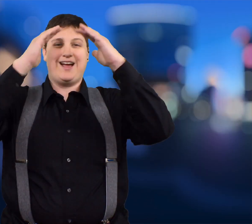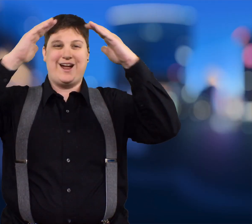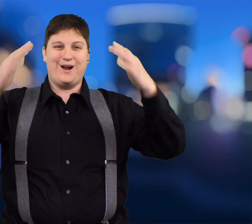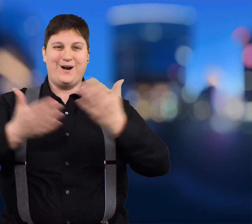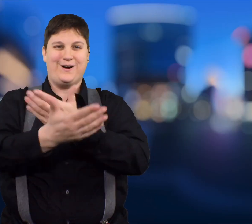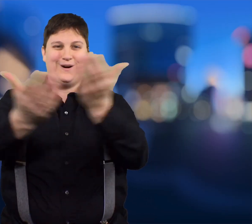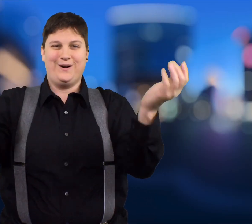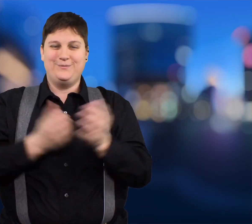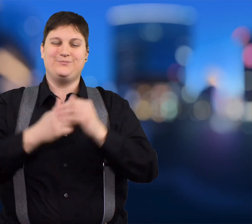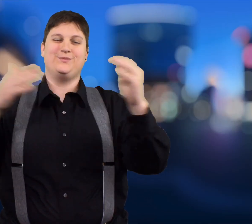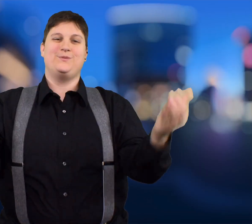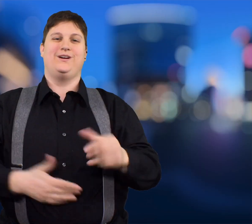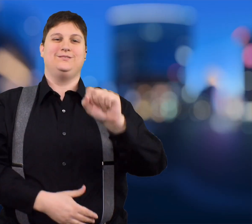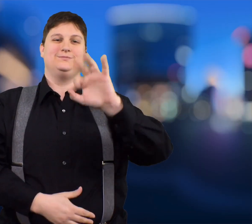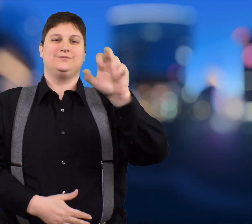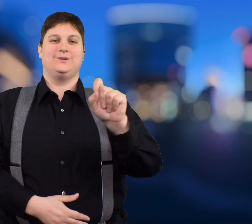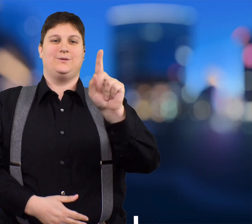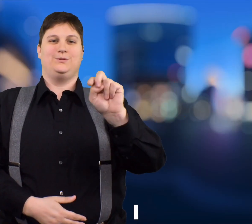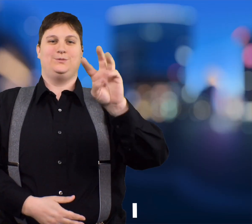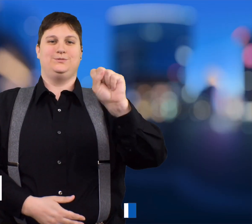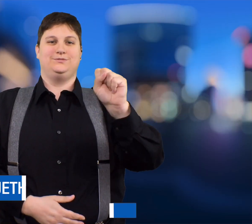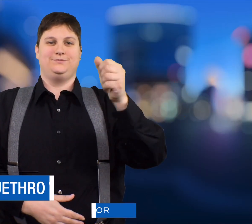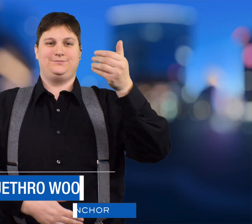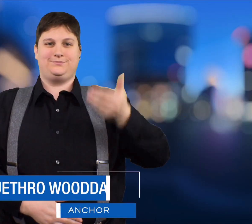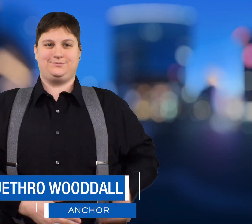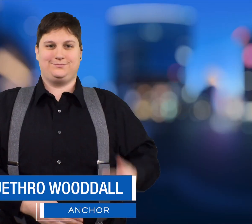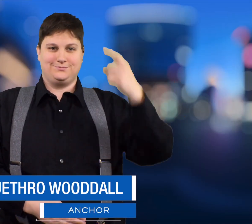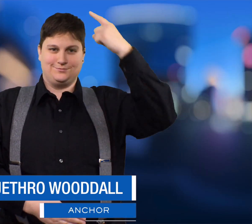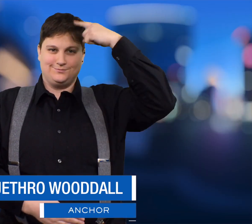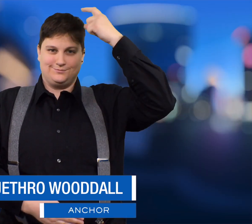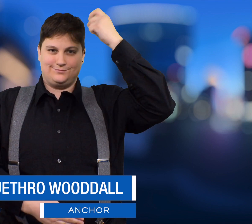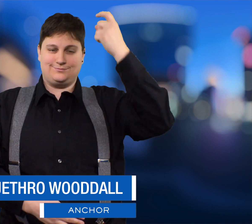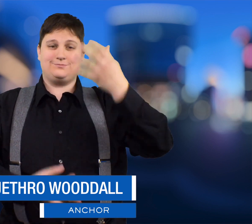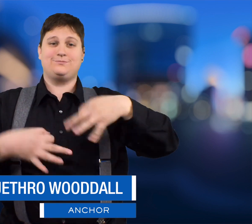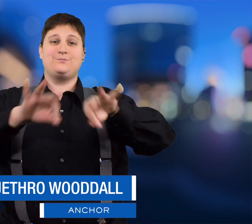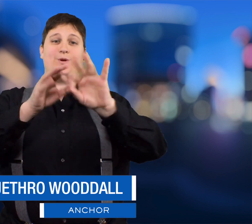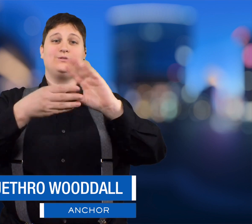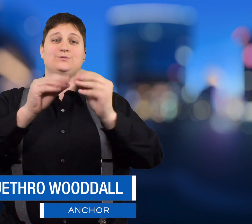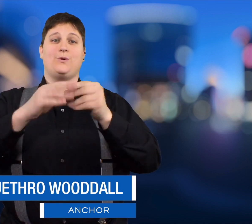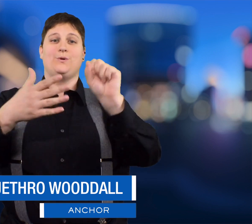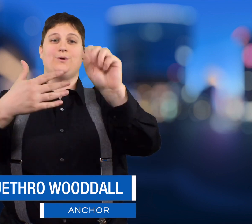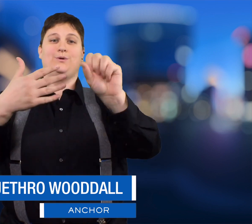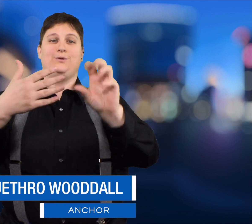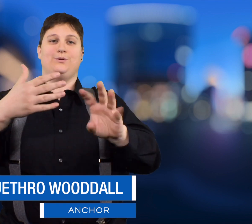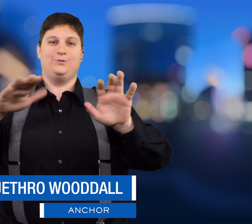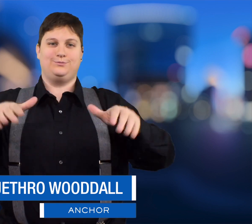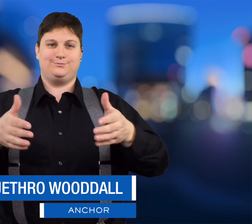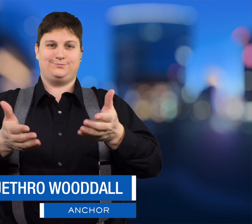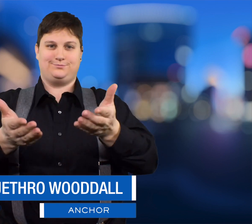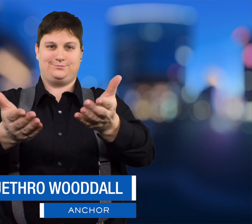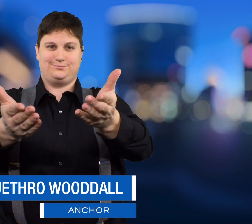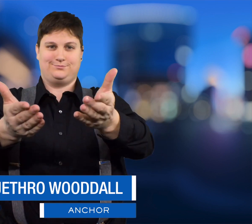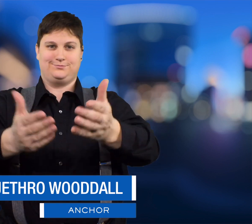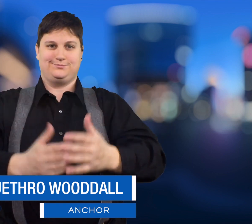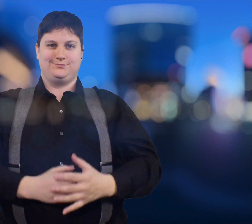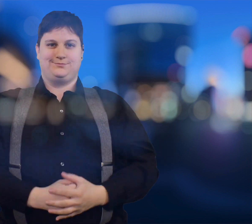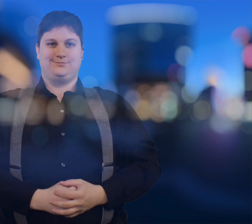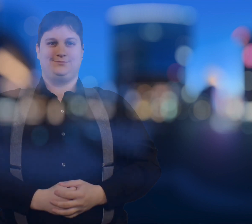Hello everyone. Welcome to Sign1News. I'm Jethro Wooddall. Here are your top stories for today.